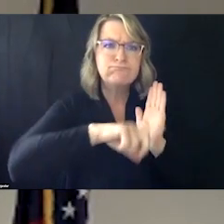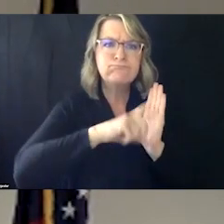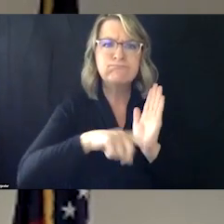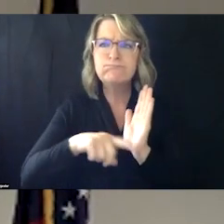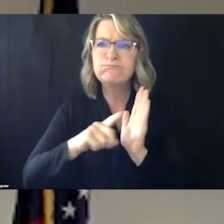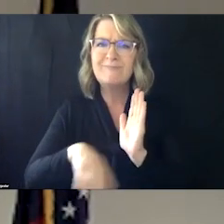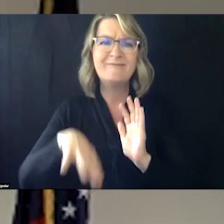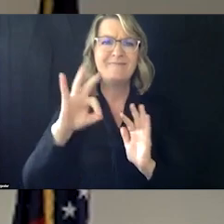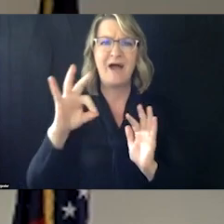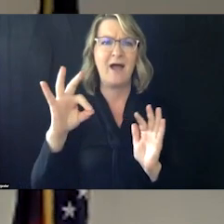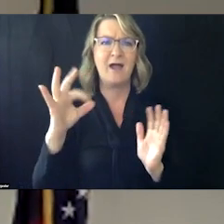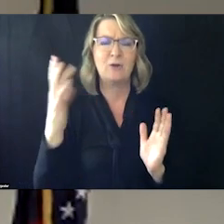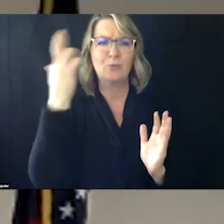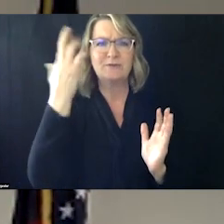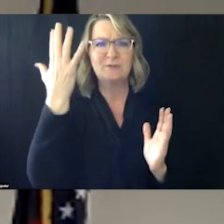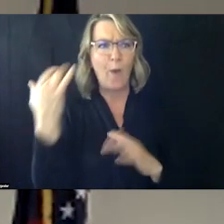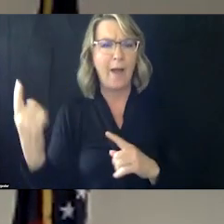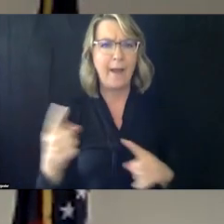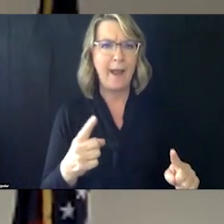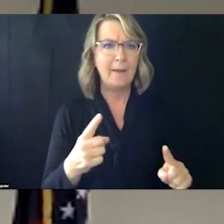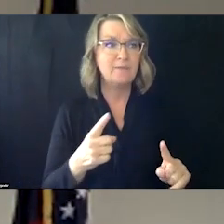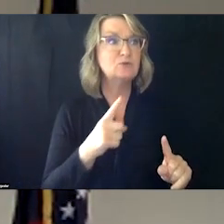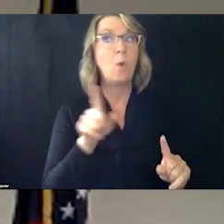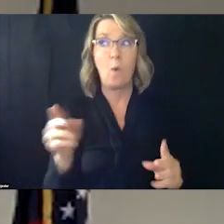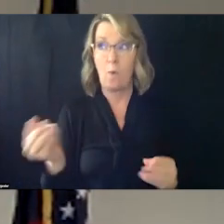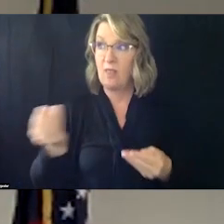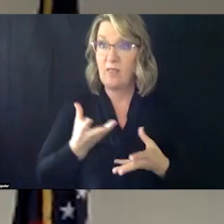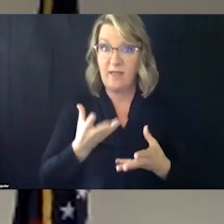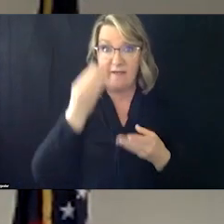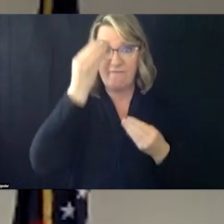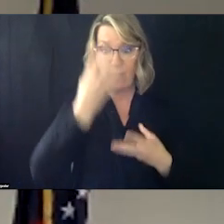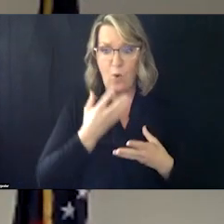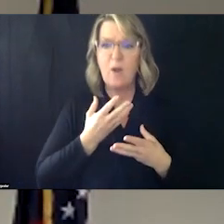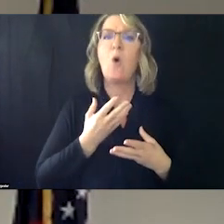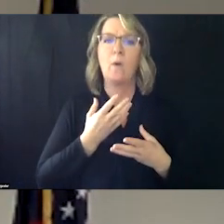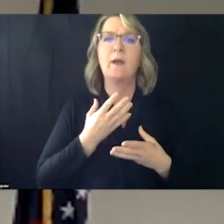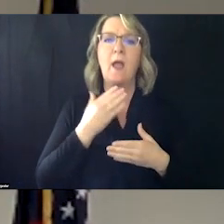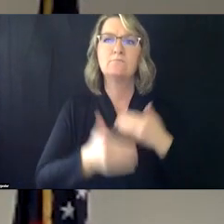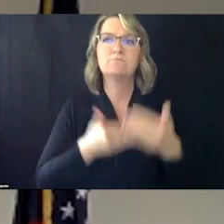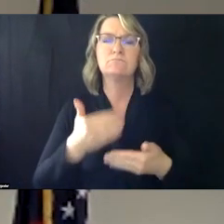can take that information to prevent it from happening again in the future so we hired the